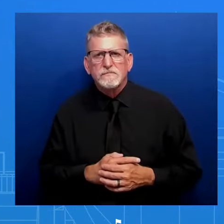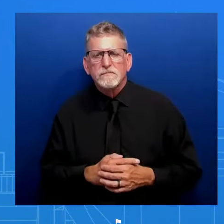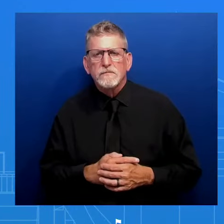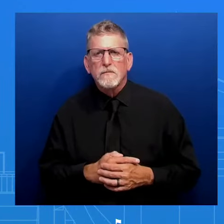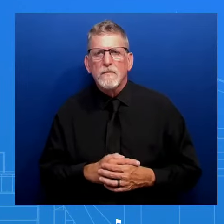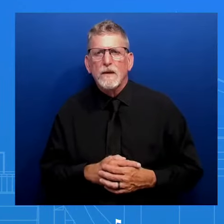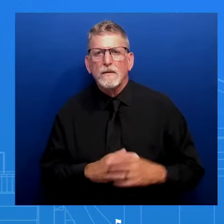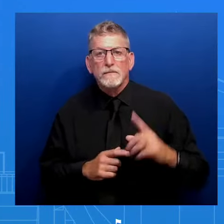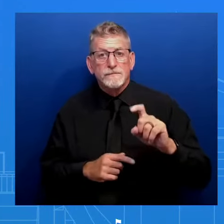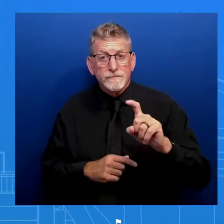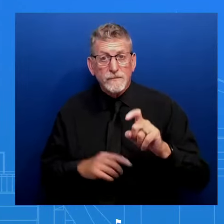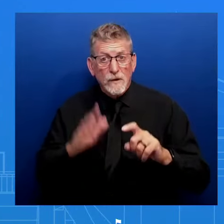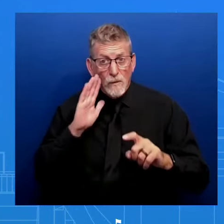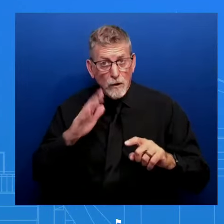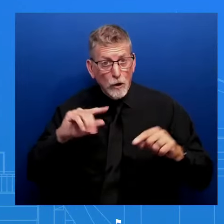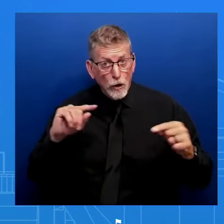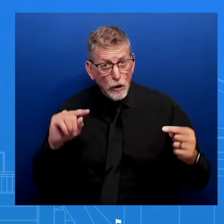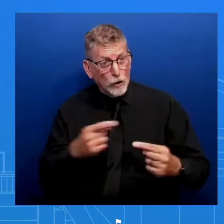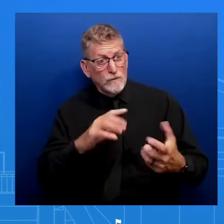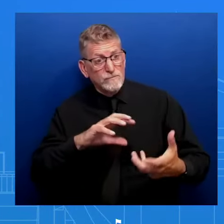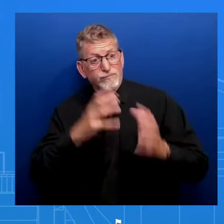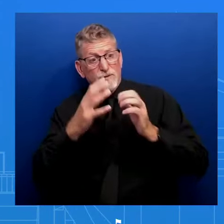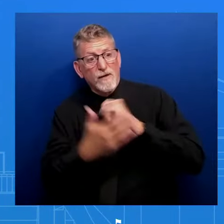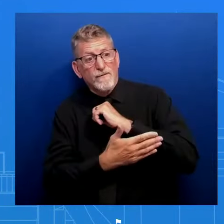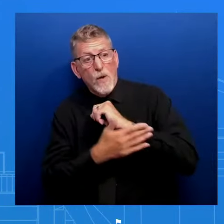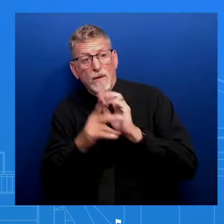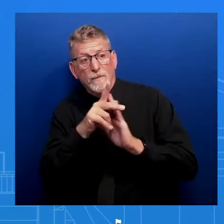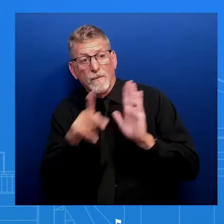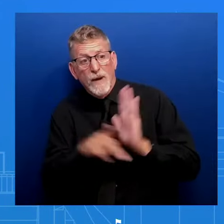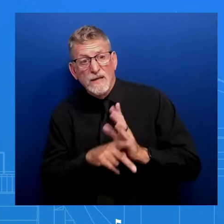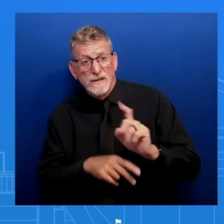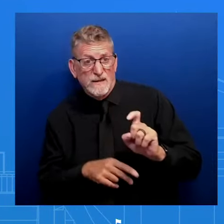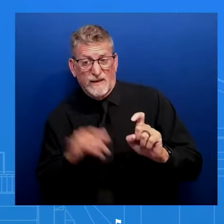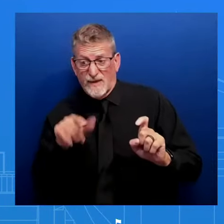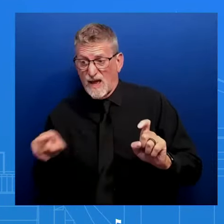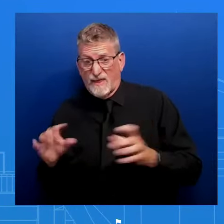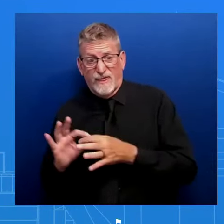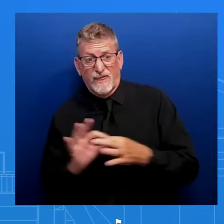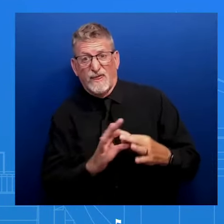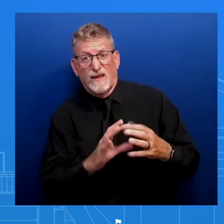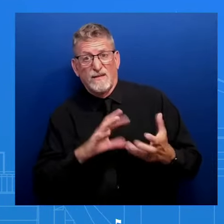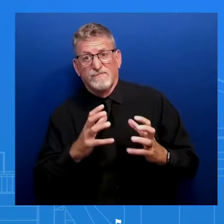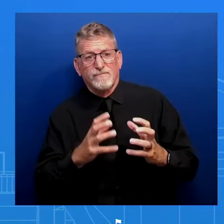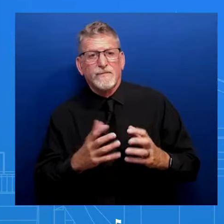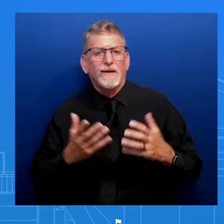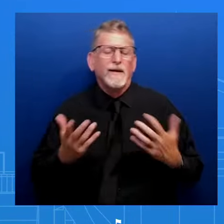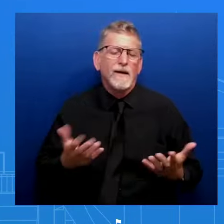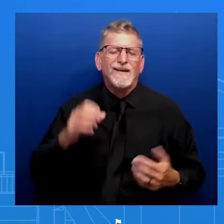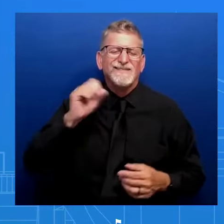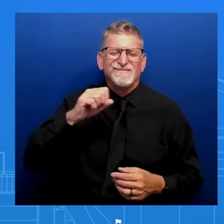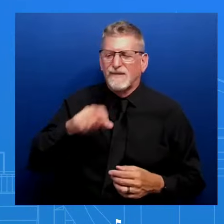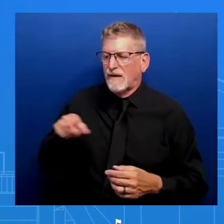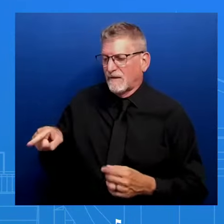Mr. Kirby: Well, it's certainly not helping. But I can't tell you that there's been a direct impact on our diplomatic relations with Mexico.